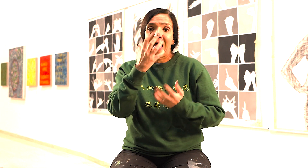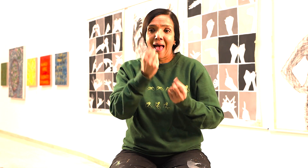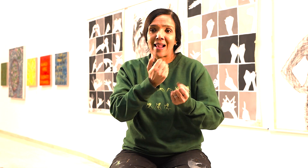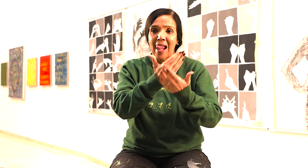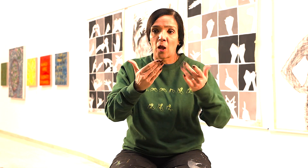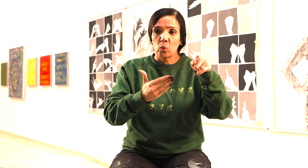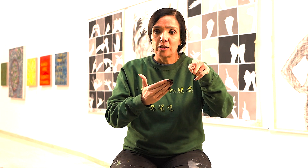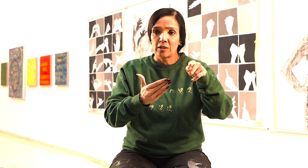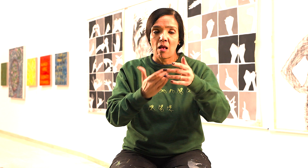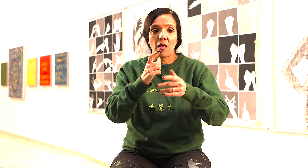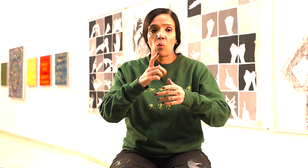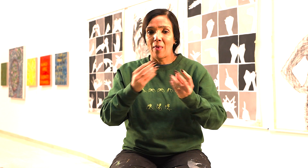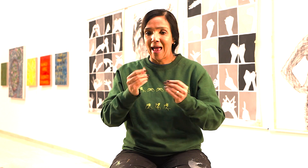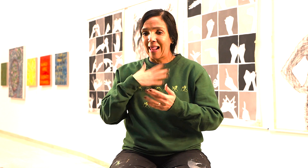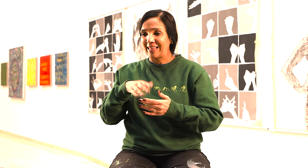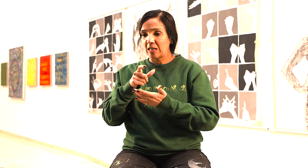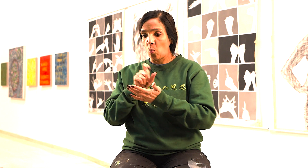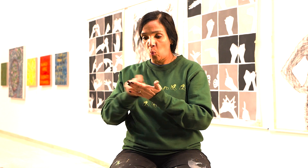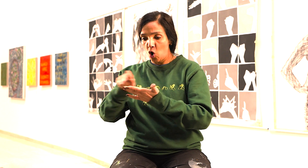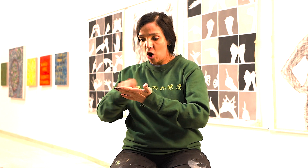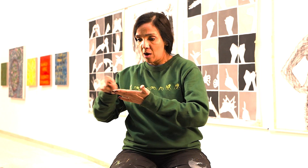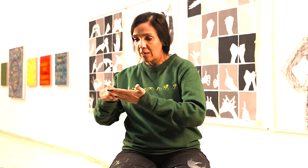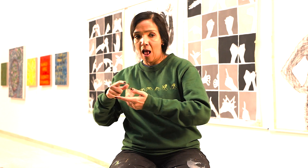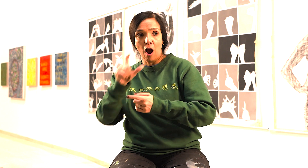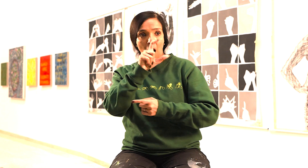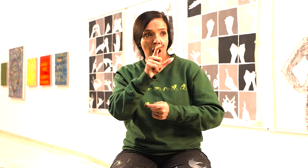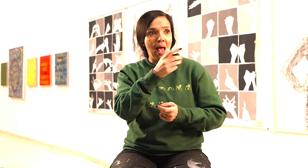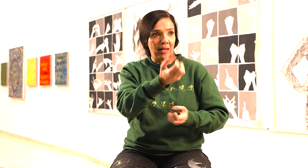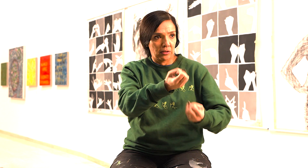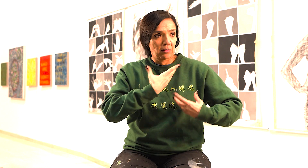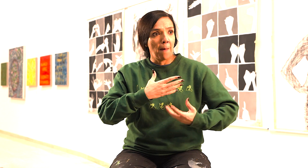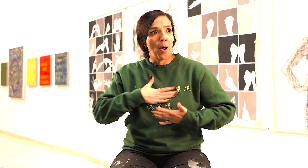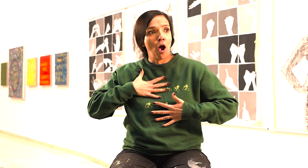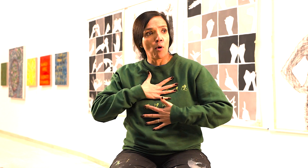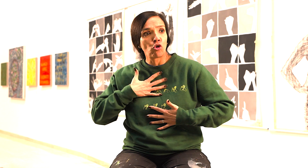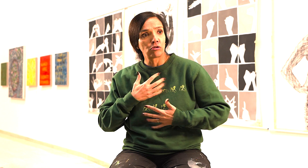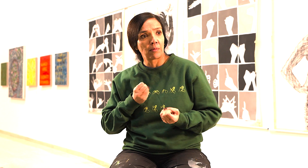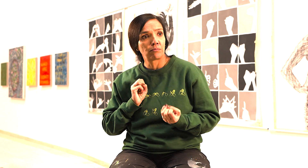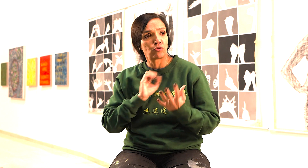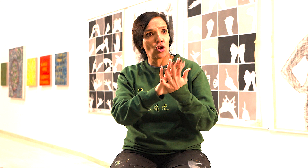that colors in themselves have a language. You don't necessarily need words.